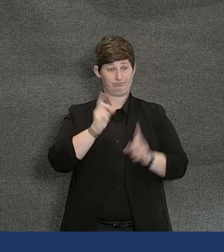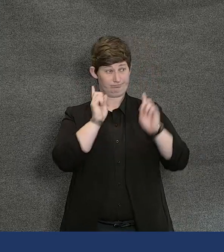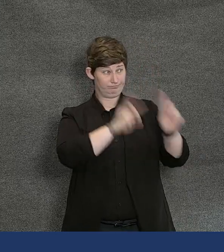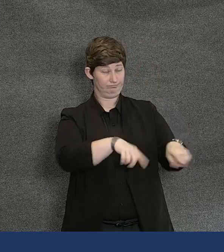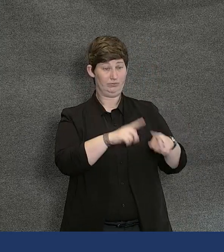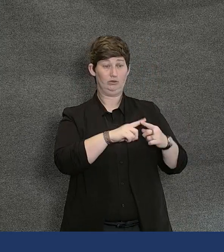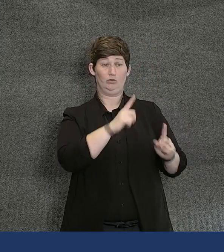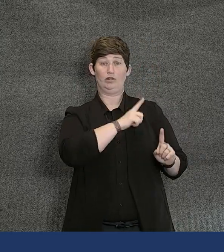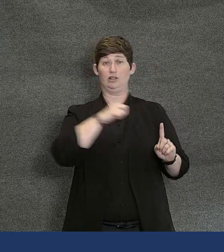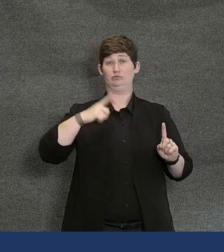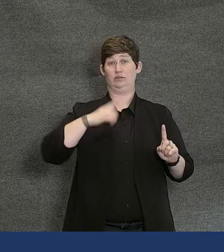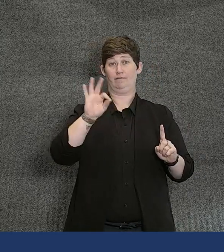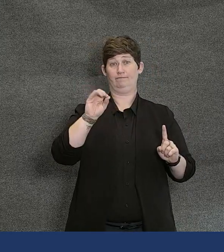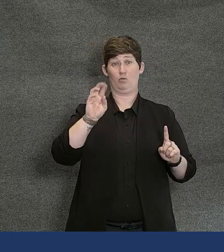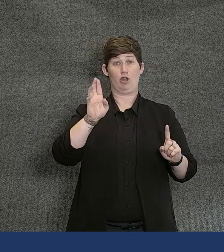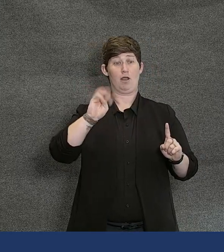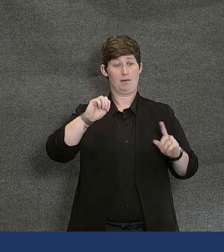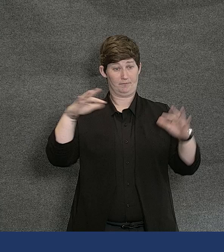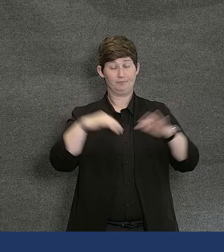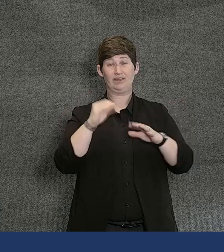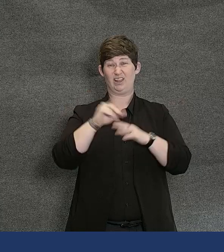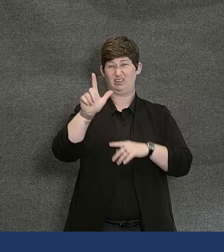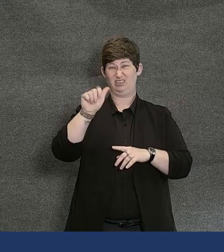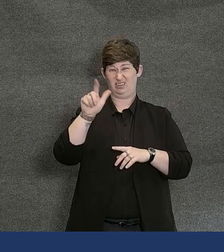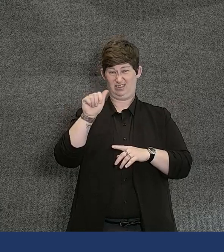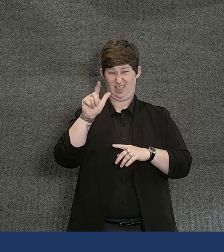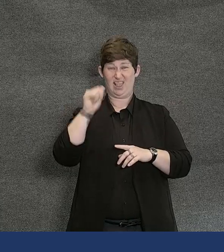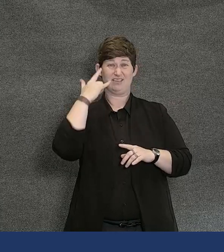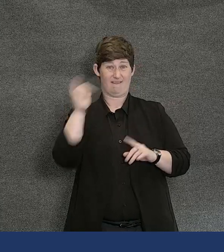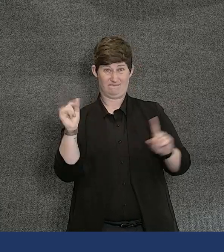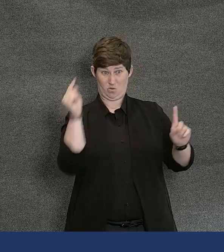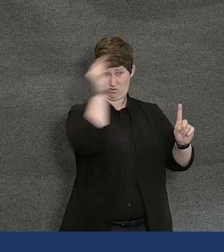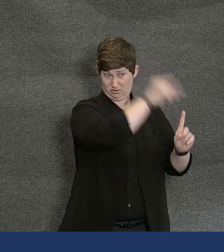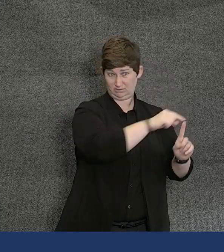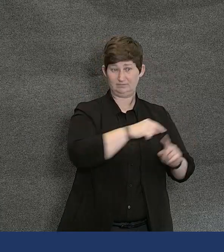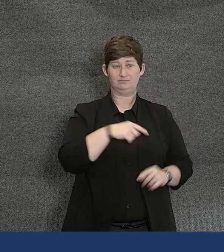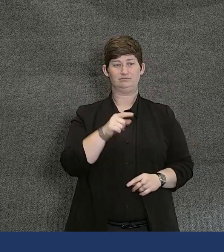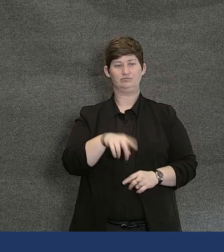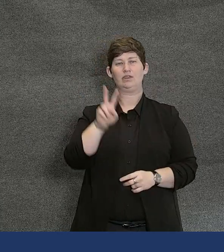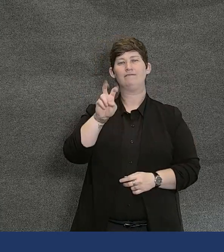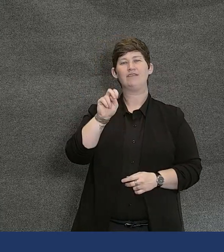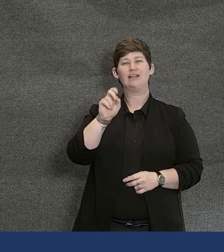in December, and there were actually several vendors of autonomous vehicles there,